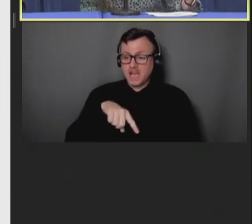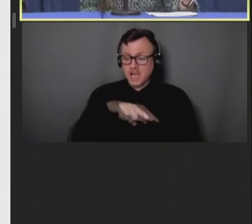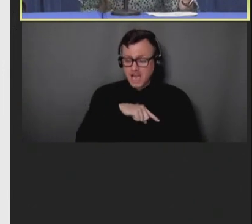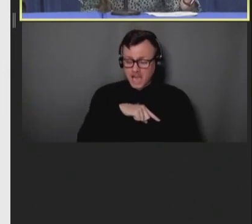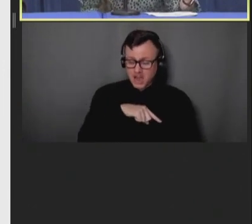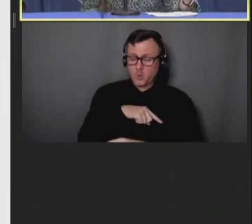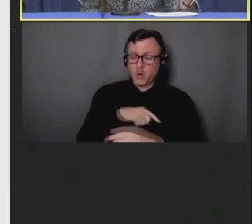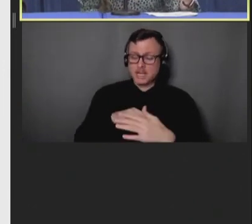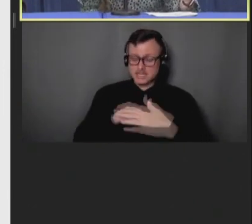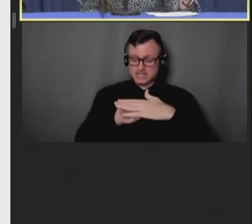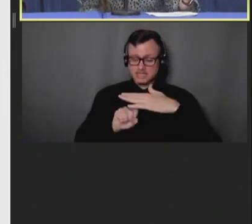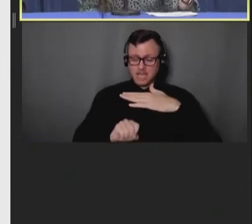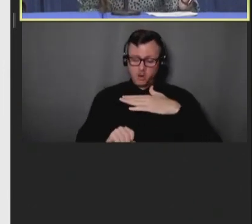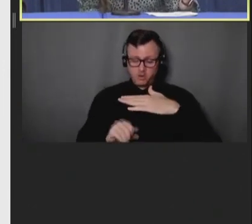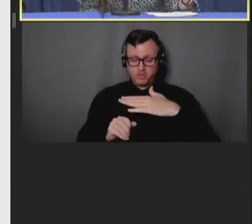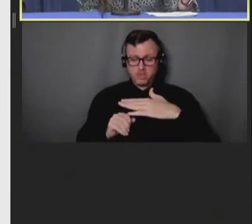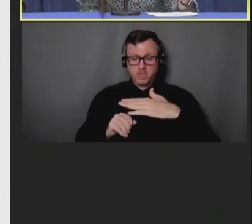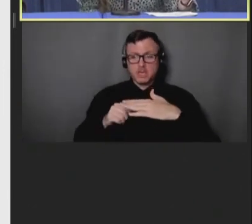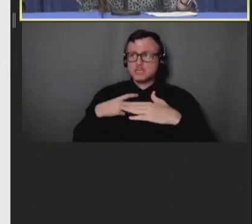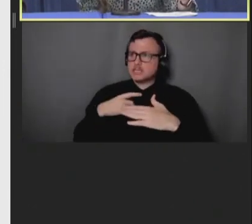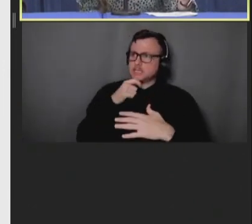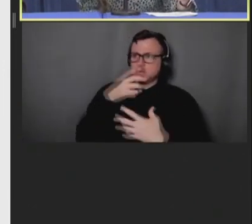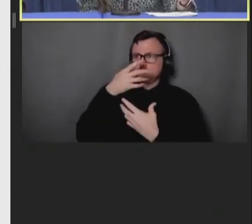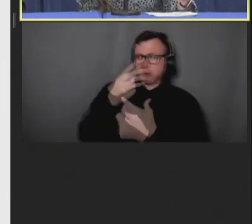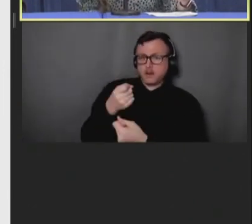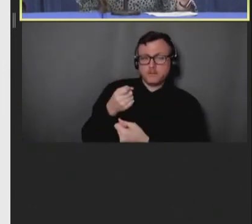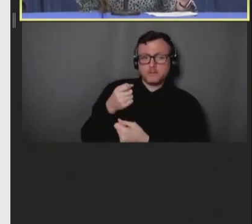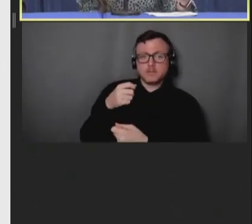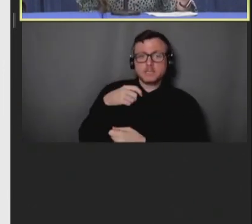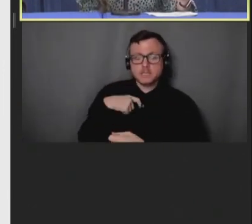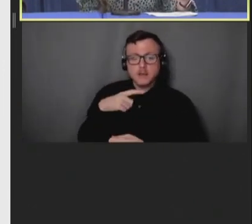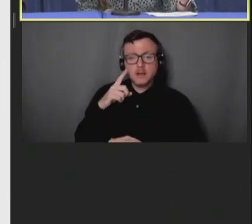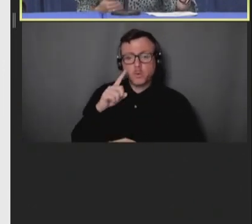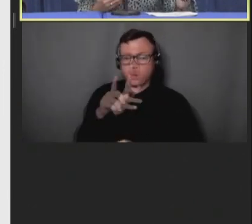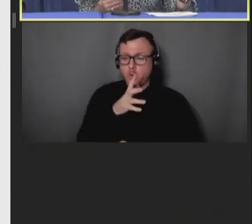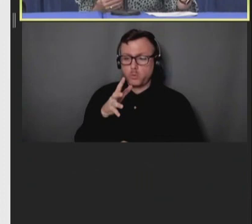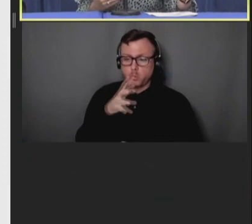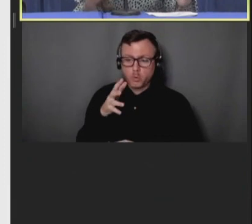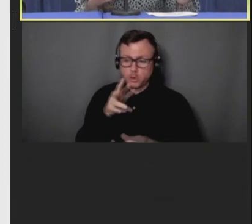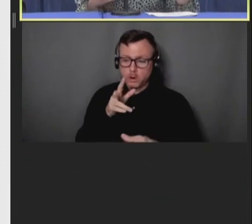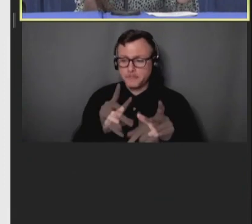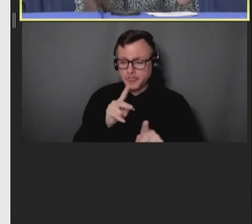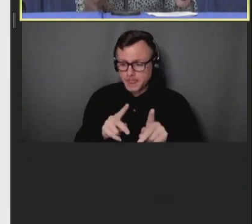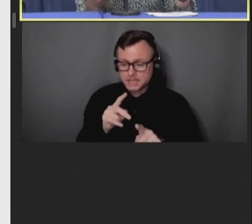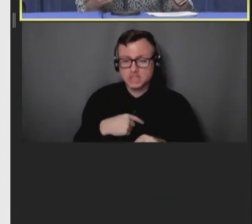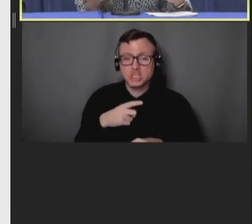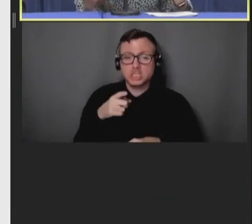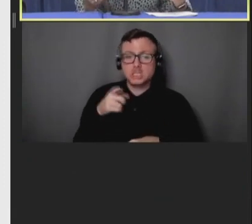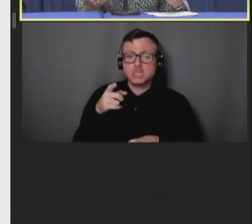of the state by the rural people who live in that state, and she is routinely, and probably will be